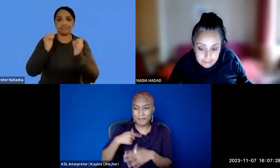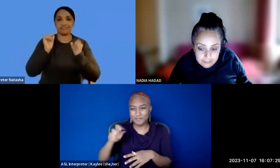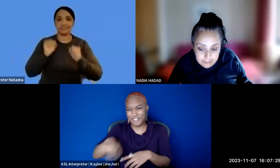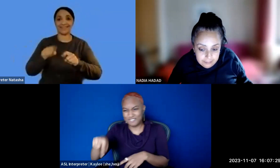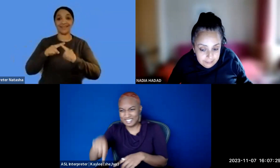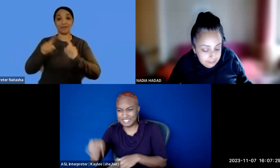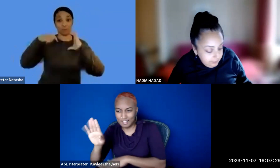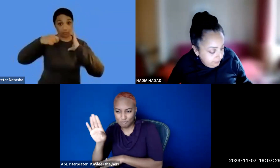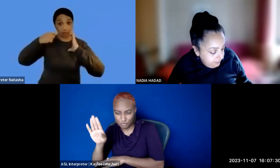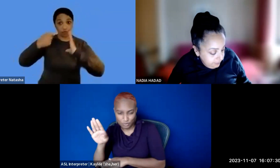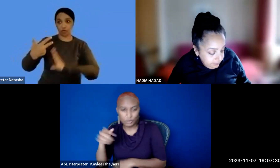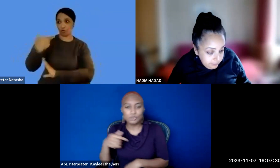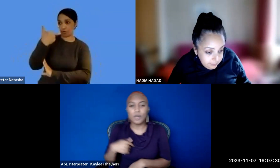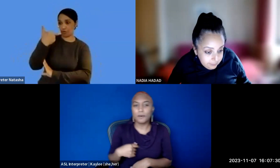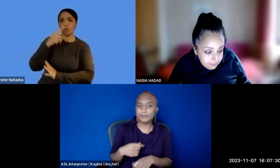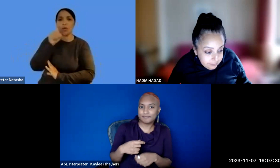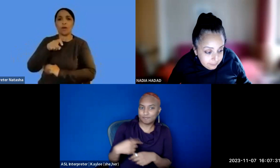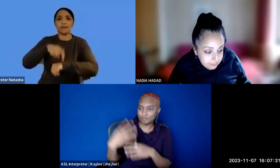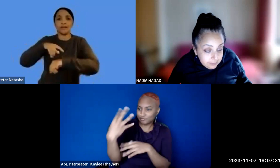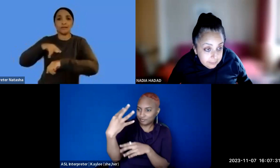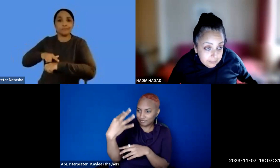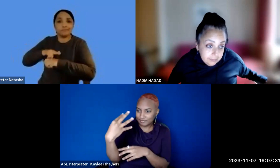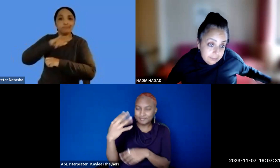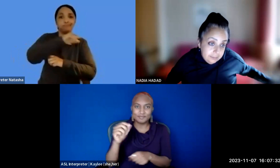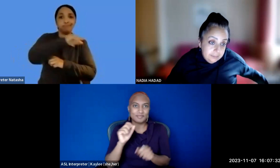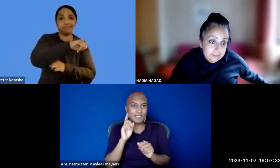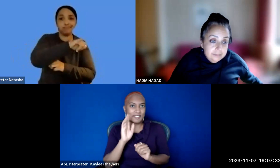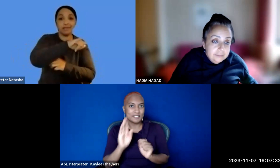But I'm looking forward to listening to the event later.